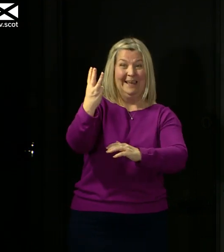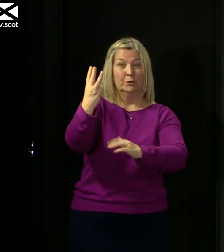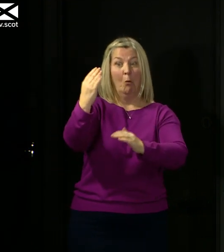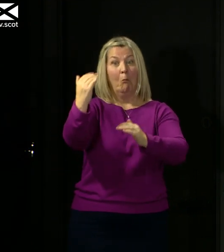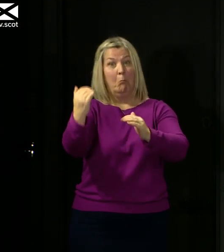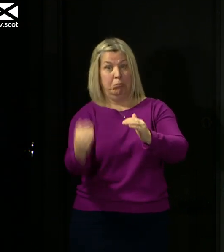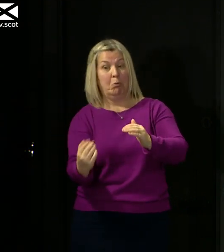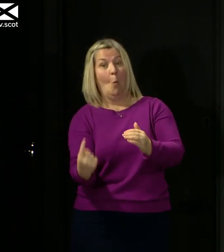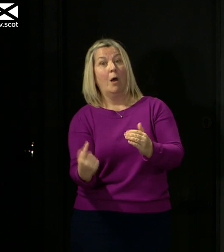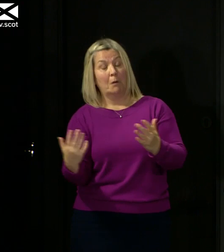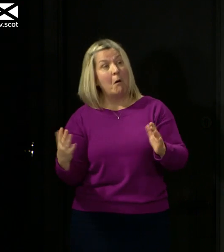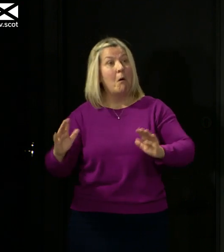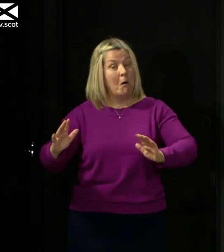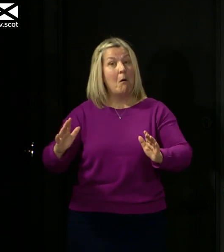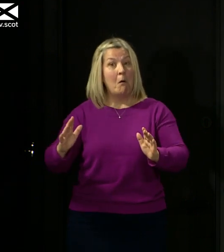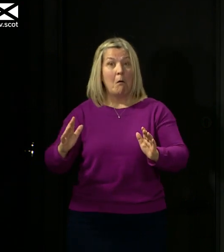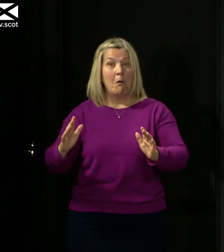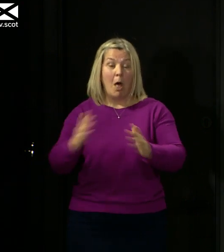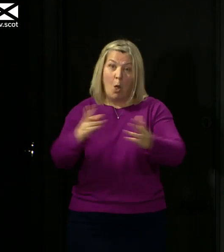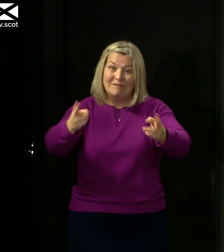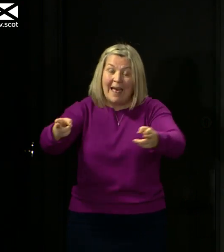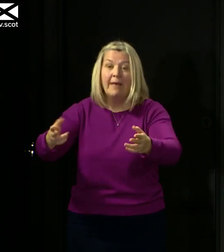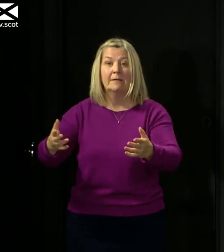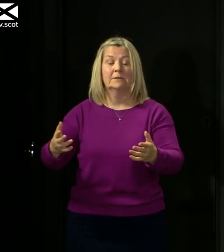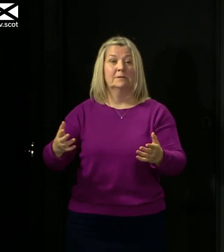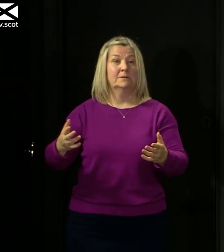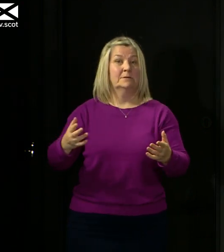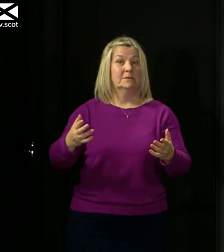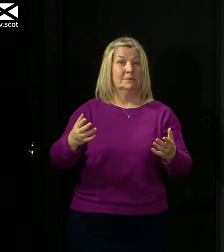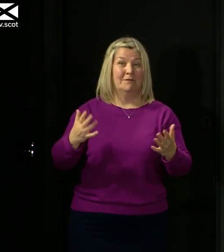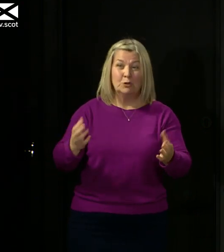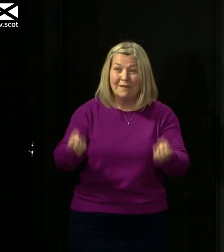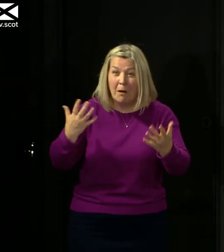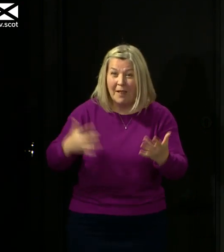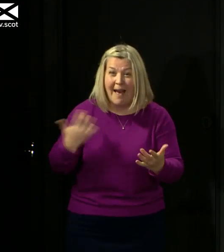progress, there is a lot of sacrifices that all of you have, I don't want to sacrifice